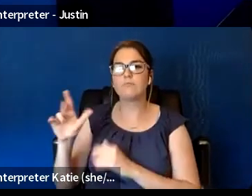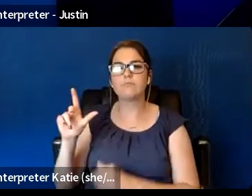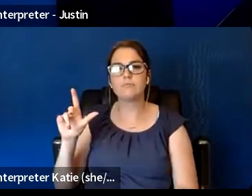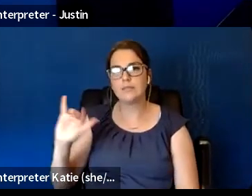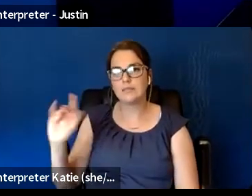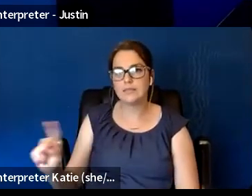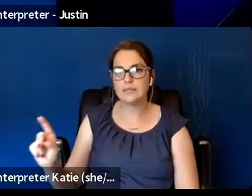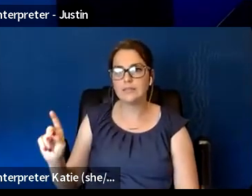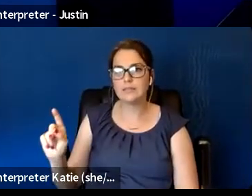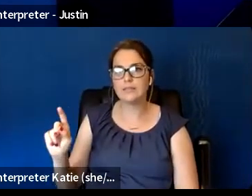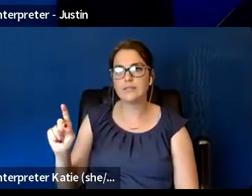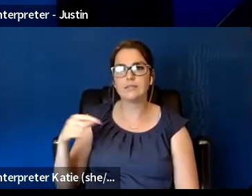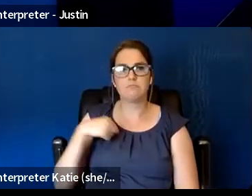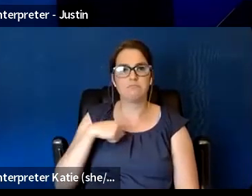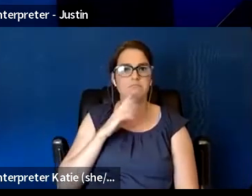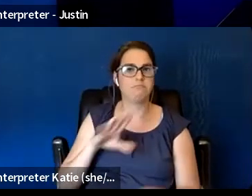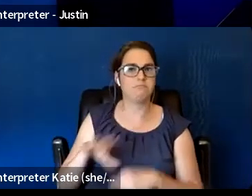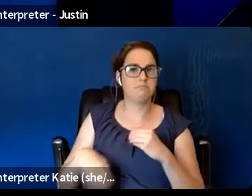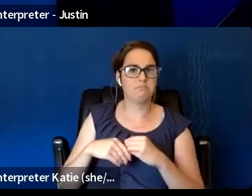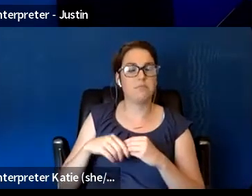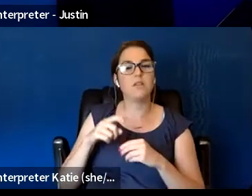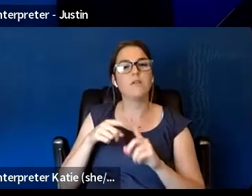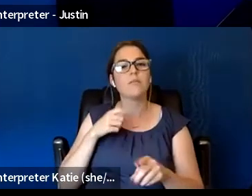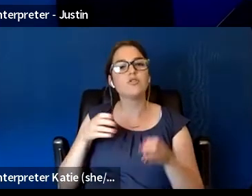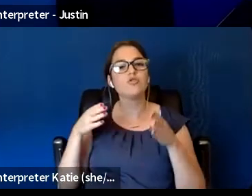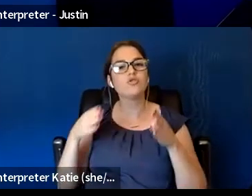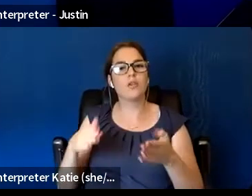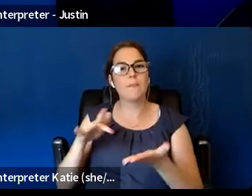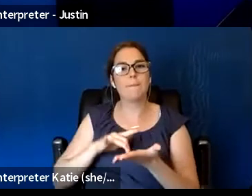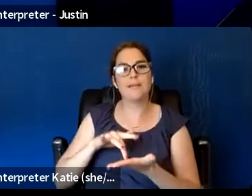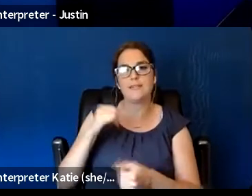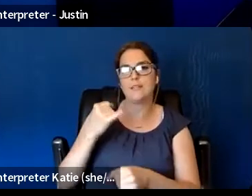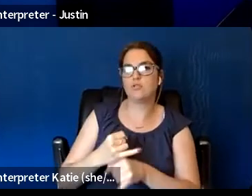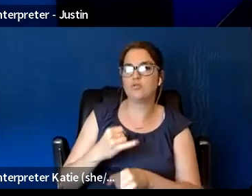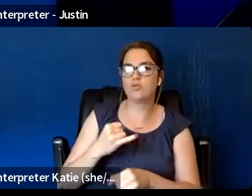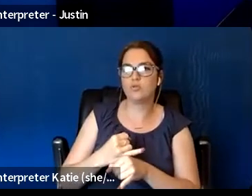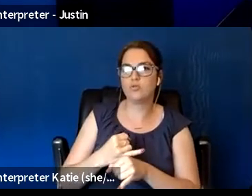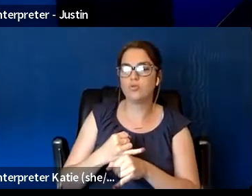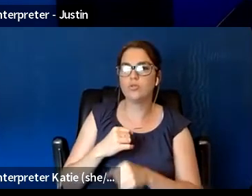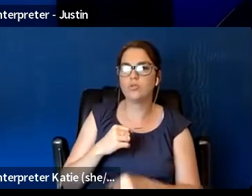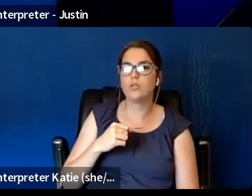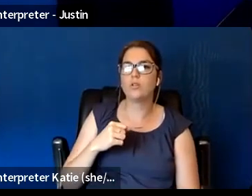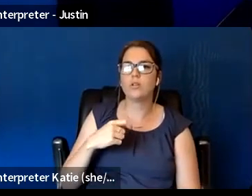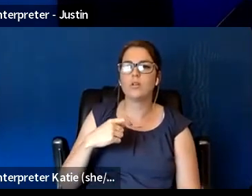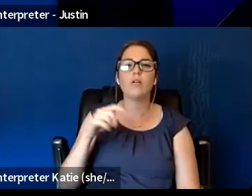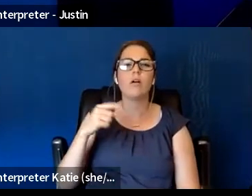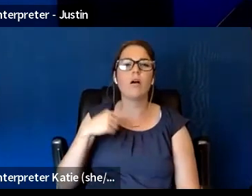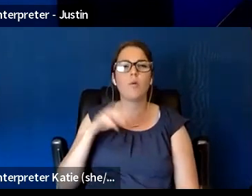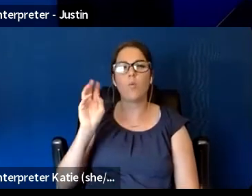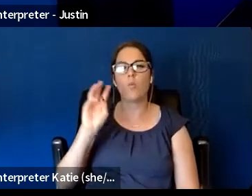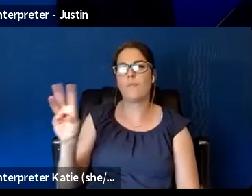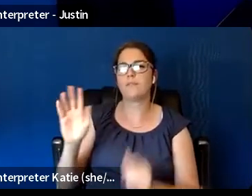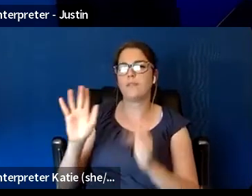So from the Street Medicine Institute, and I will put this website in the chat too,